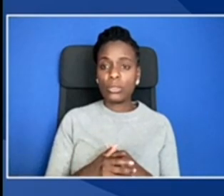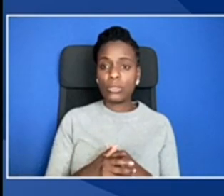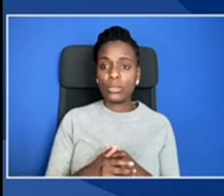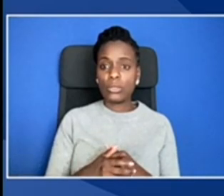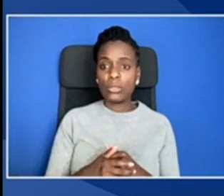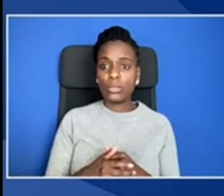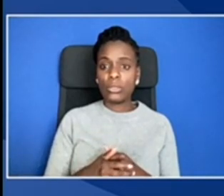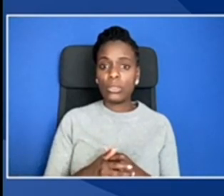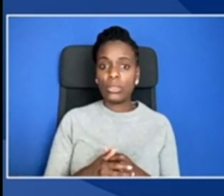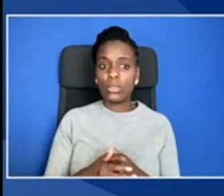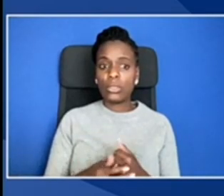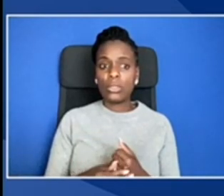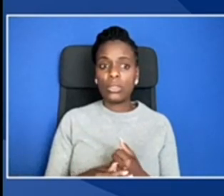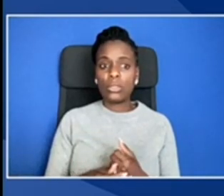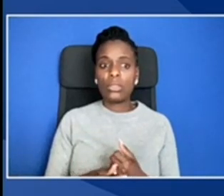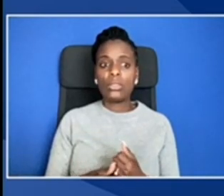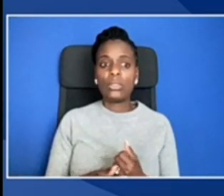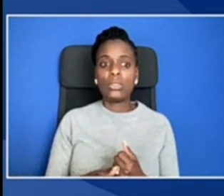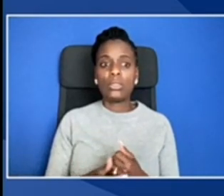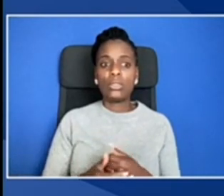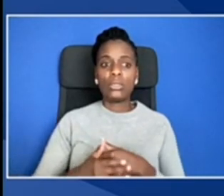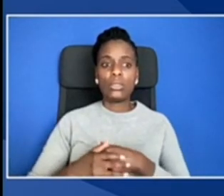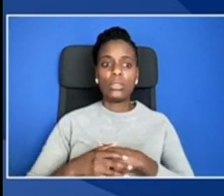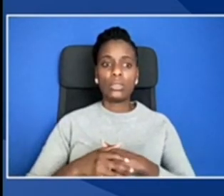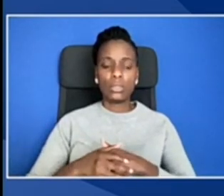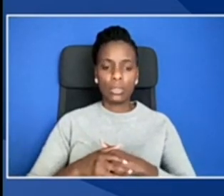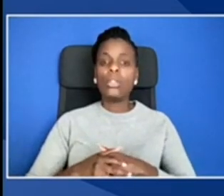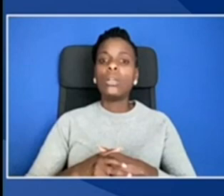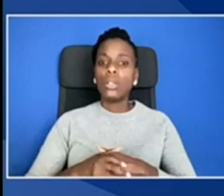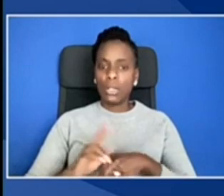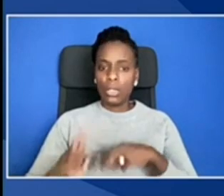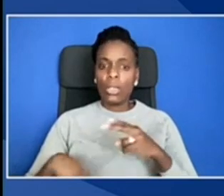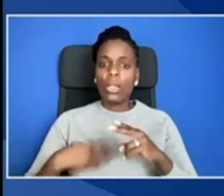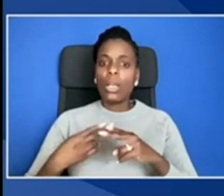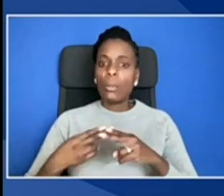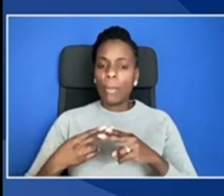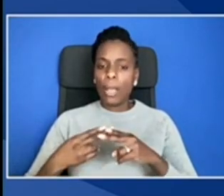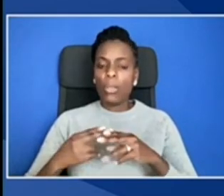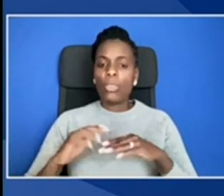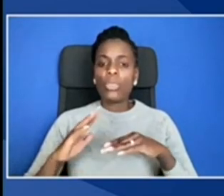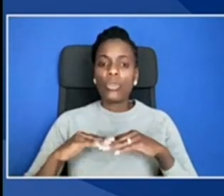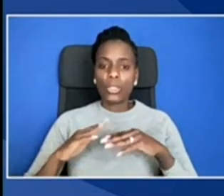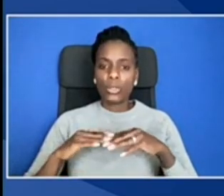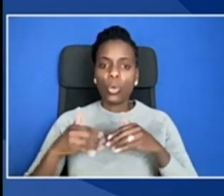Yeah. You know, to the last question around threshold or standards, I think it's